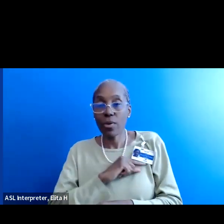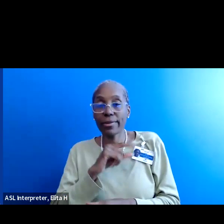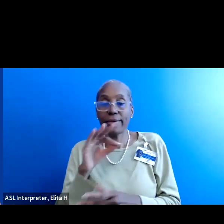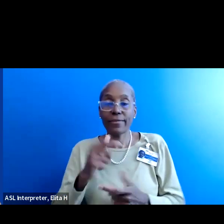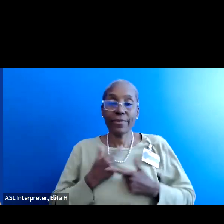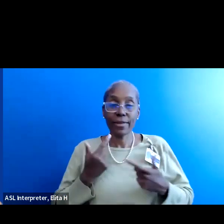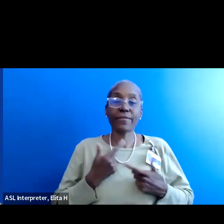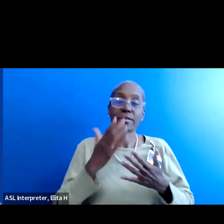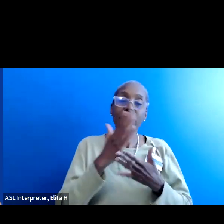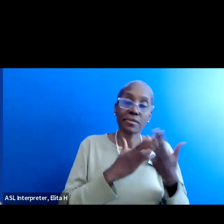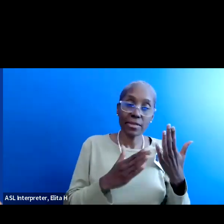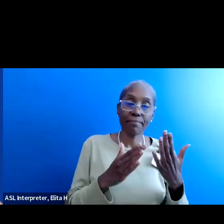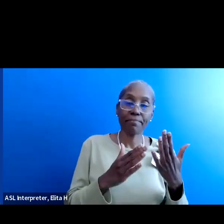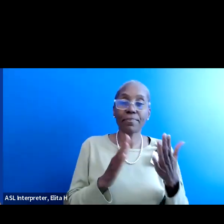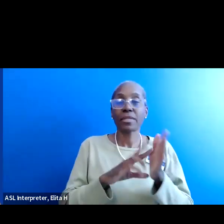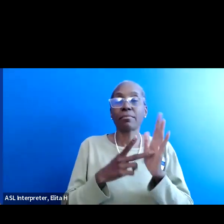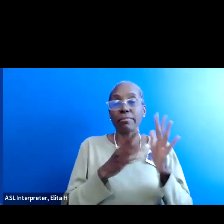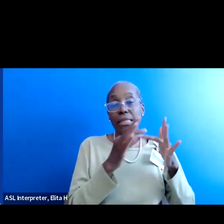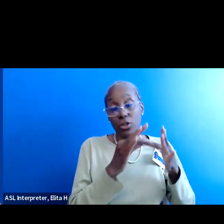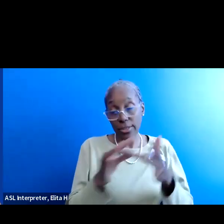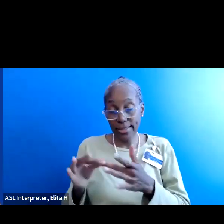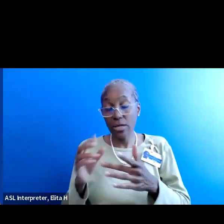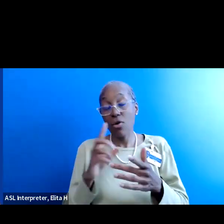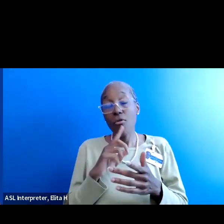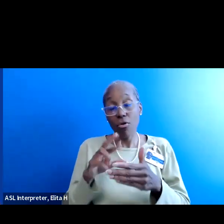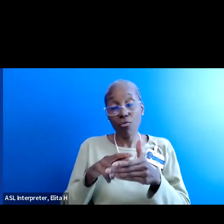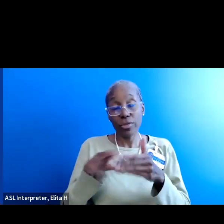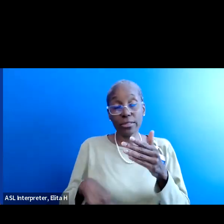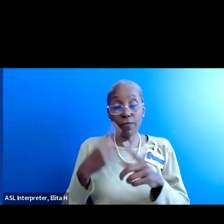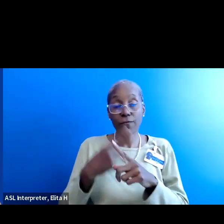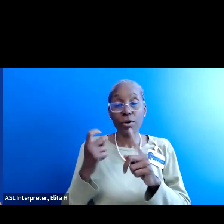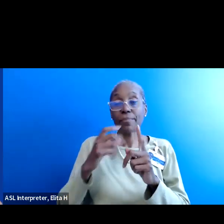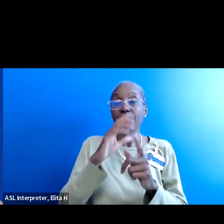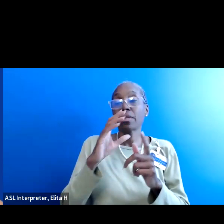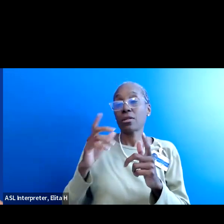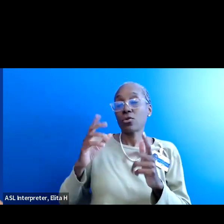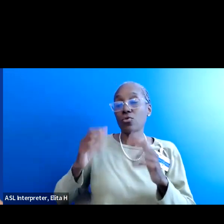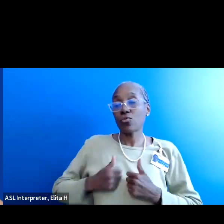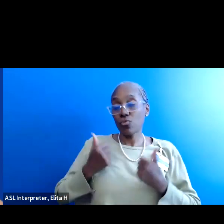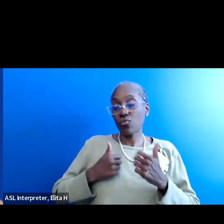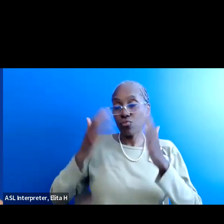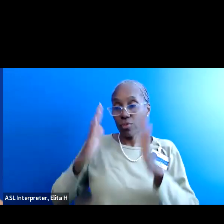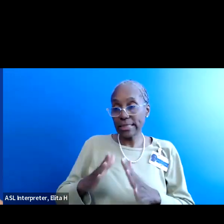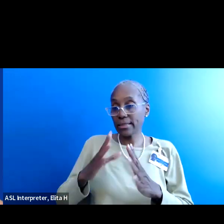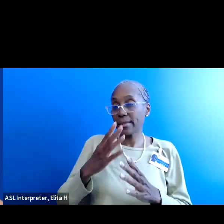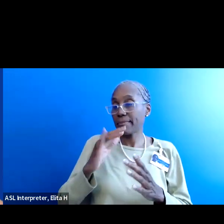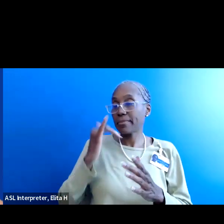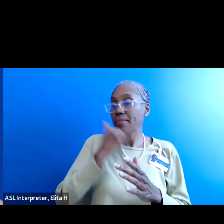Some of these red flags could lead to or are the result of resident mistreatment, such as abuse, neglect, or exploitation.